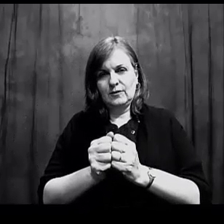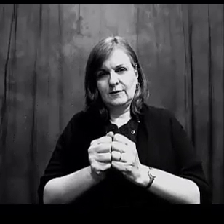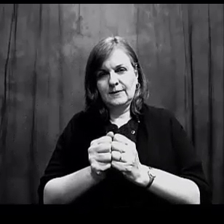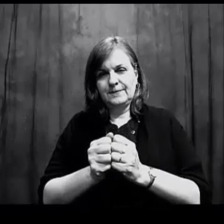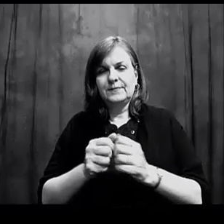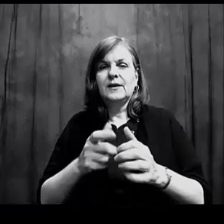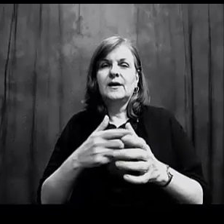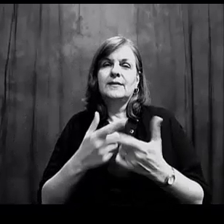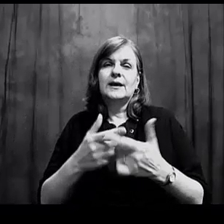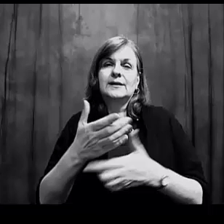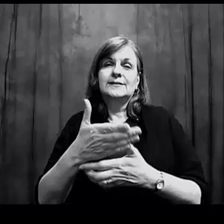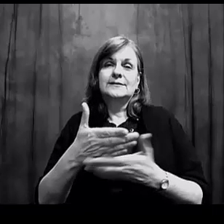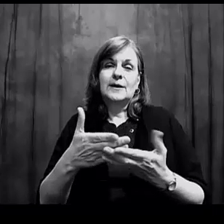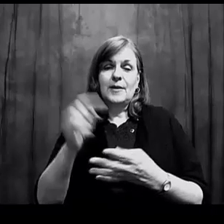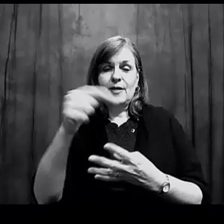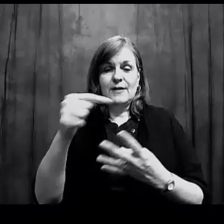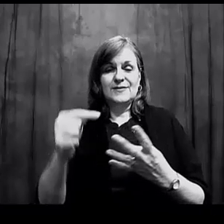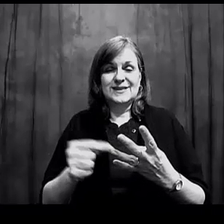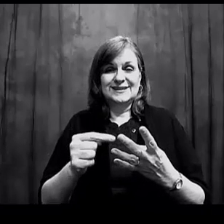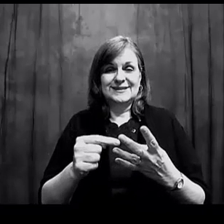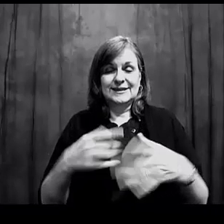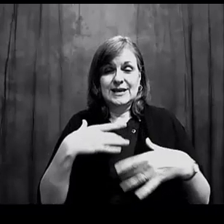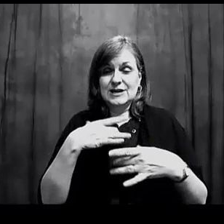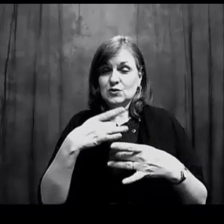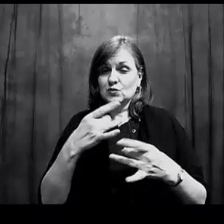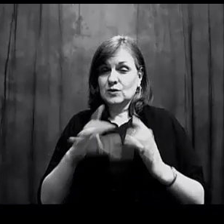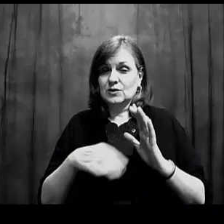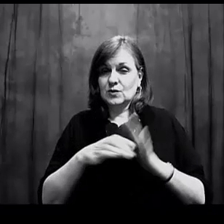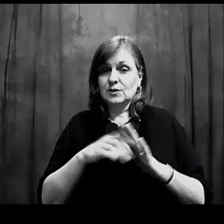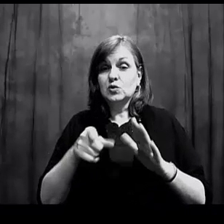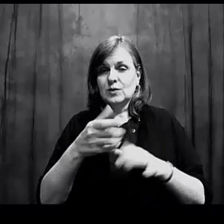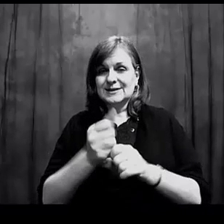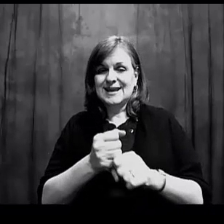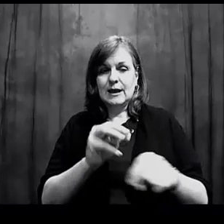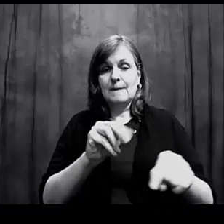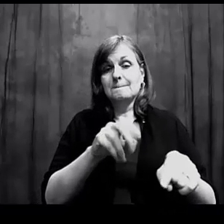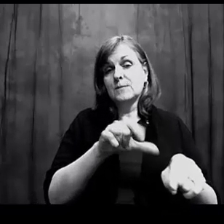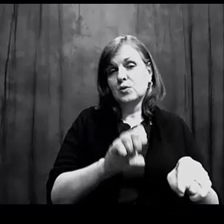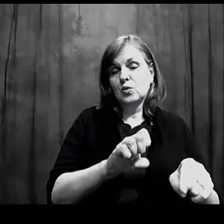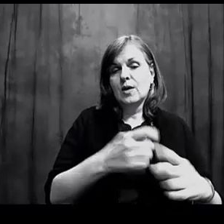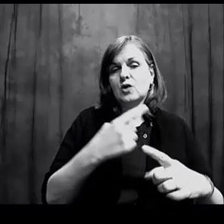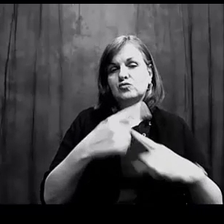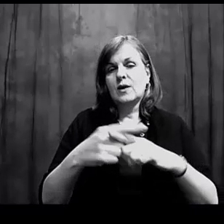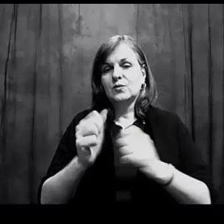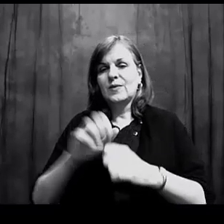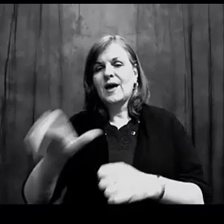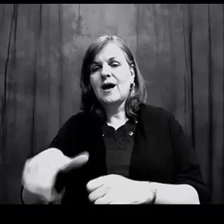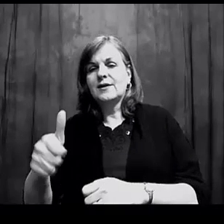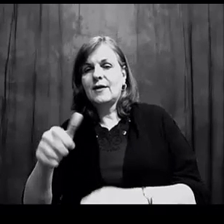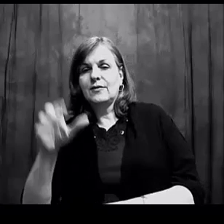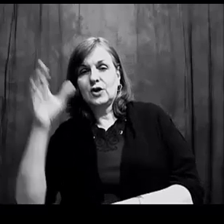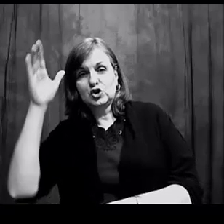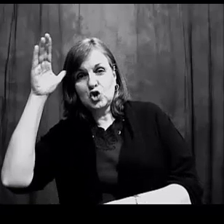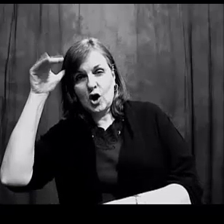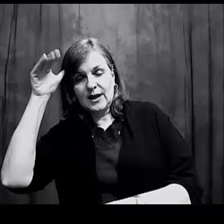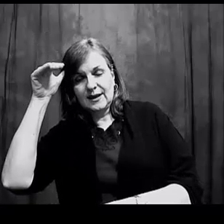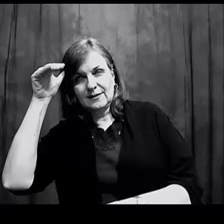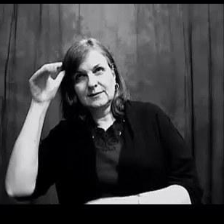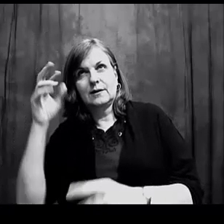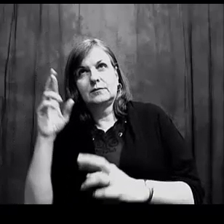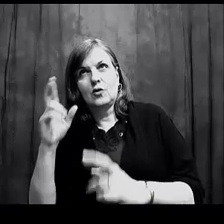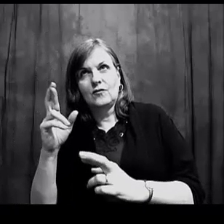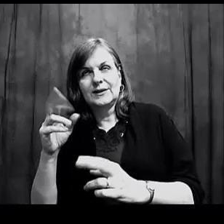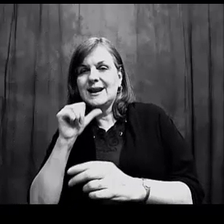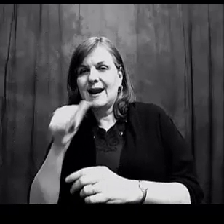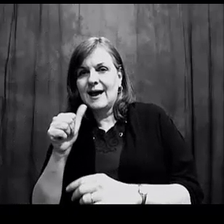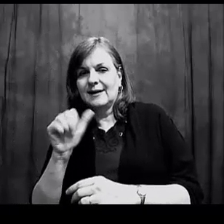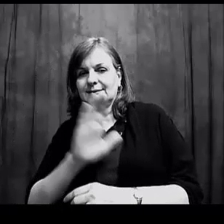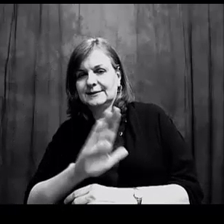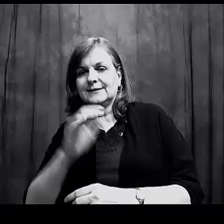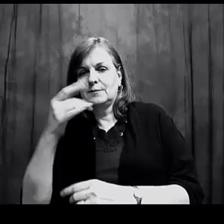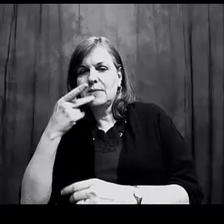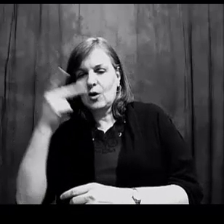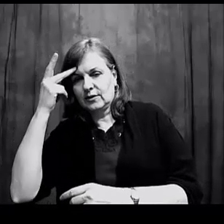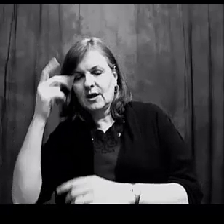now some of these interesting traits are that you could take a mule and cross it with a different donkey -- preferably not its parent